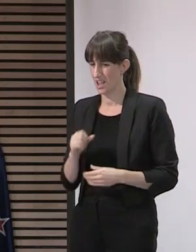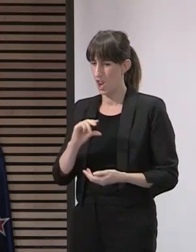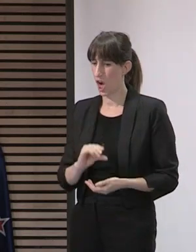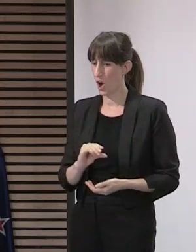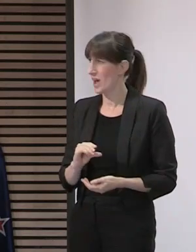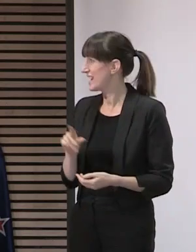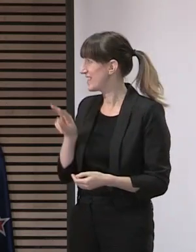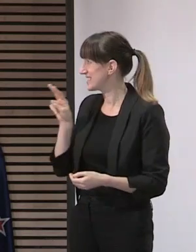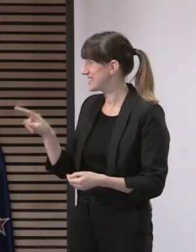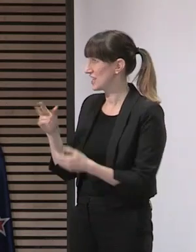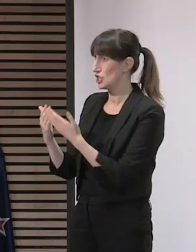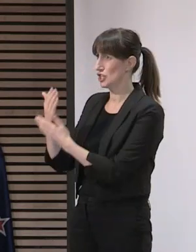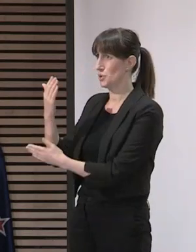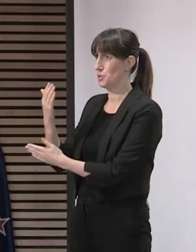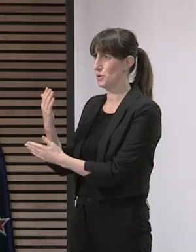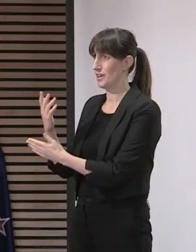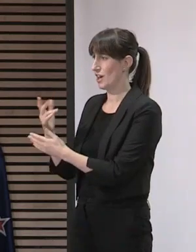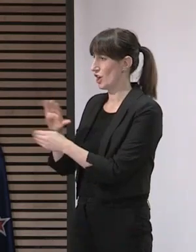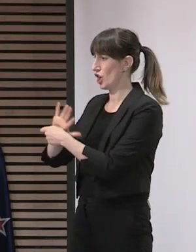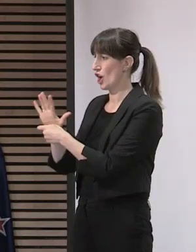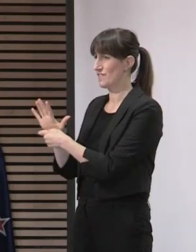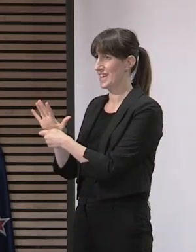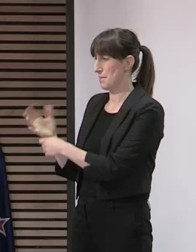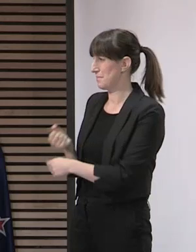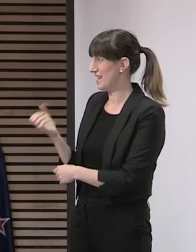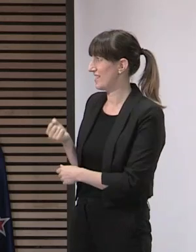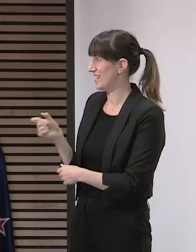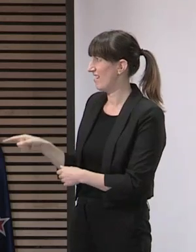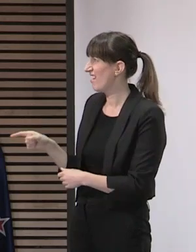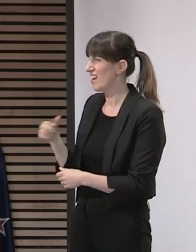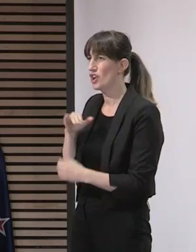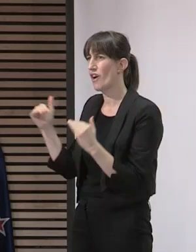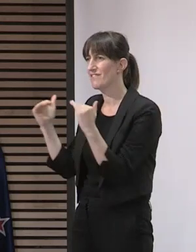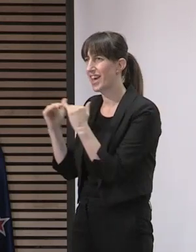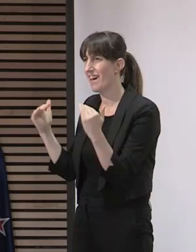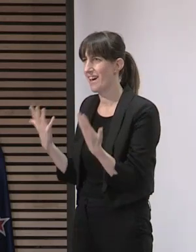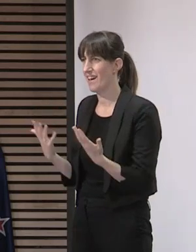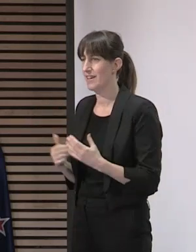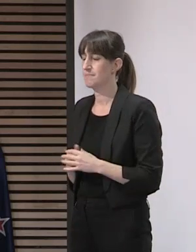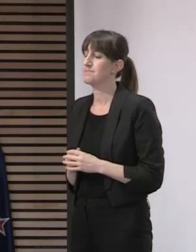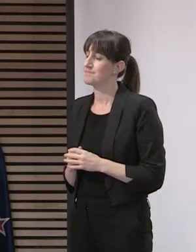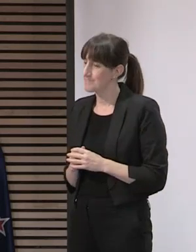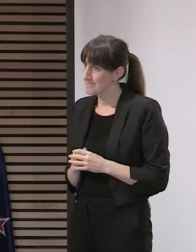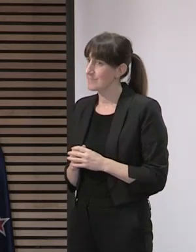financially ever since on regular unemployment benefit. Why hasn't it day get that money? We have